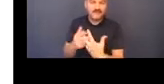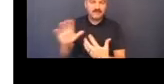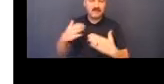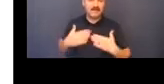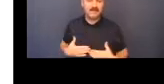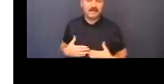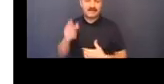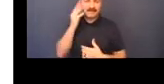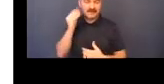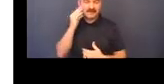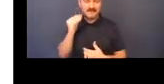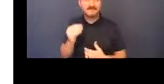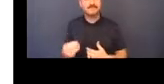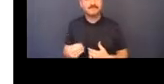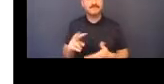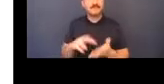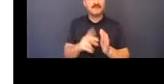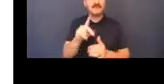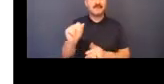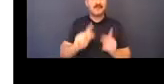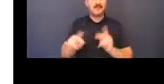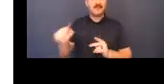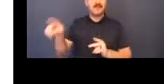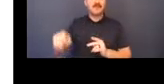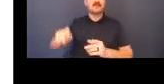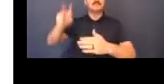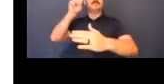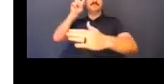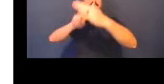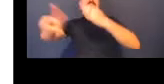15:42:52 But another way, disabled people must anticipate the ways in which a disruption